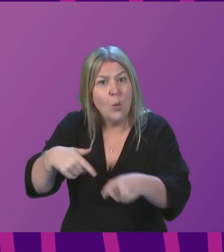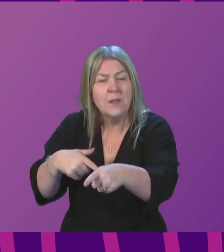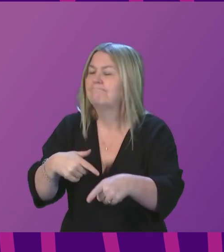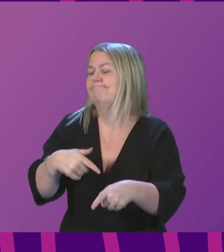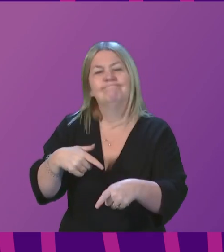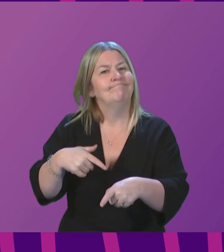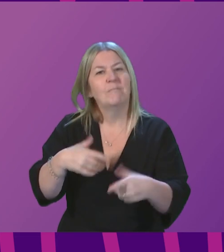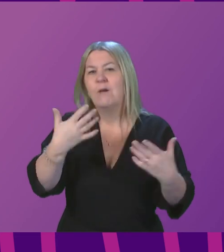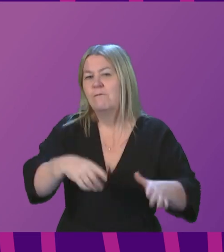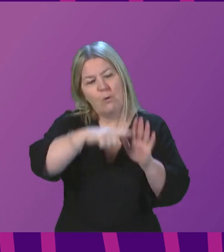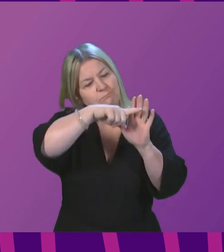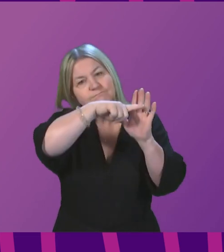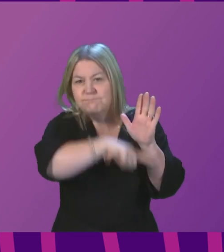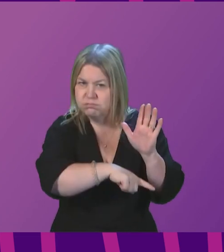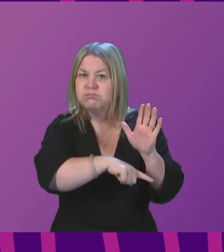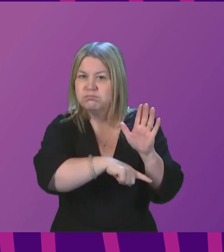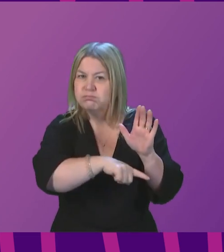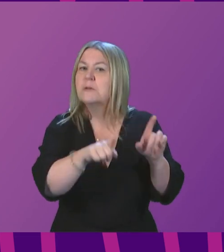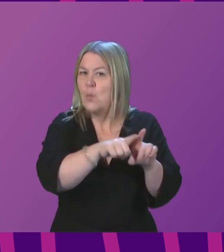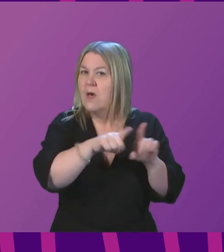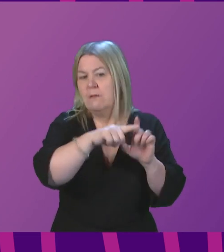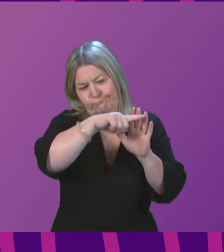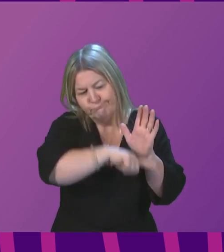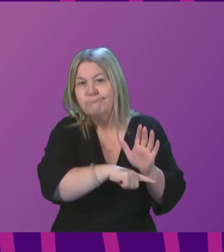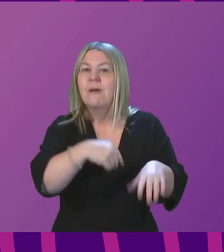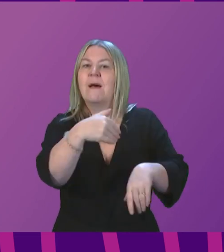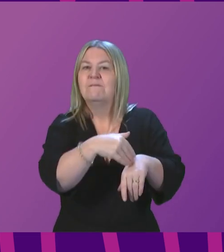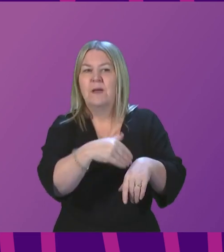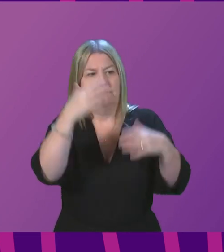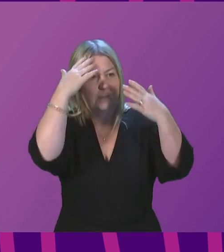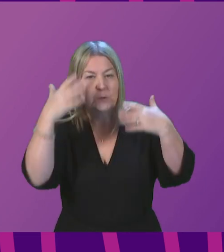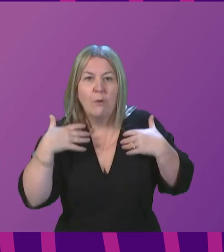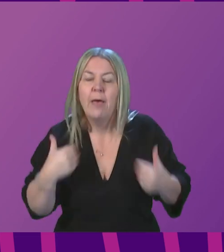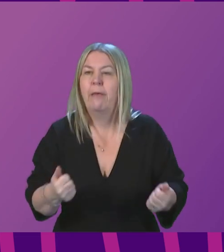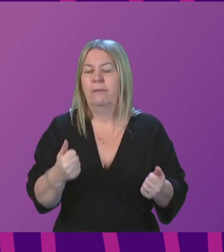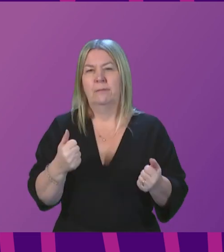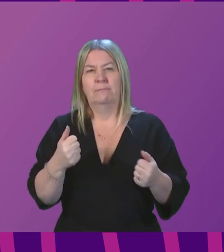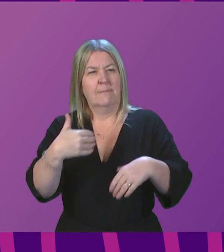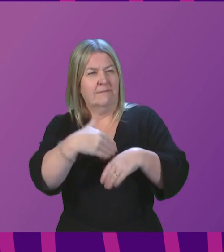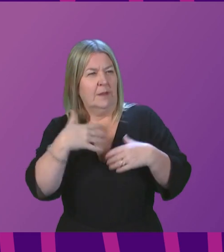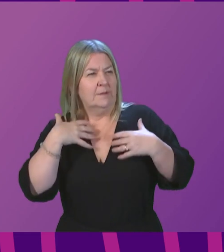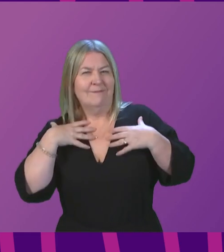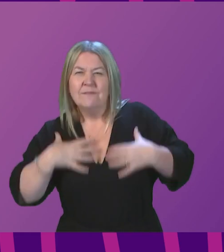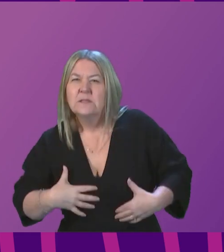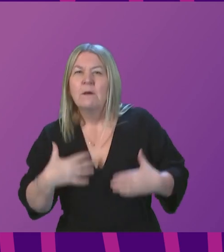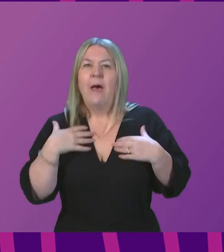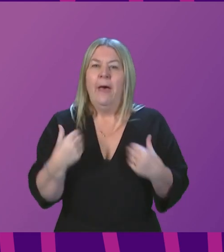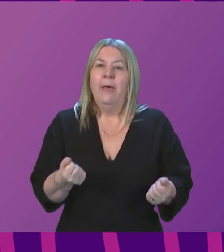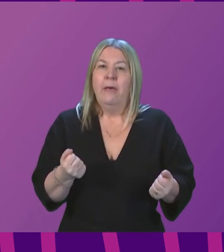in place that have a massive impact on people’s mental and physical health. We have been living with the pandemic for two years.